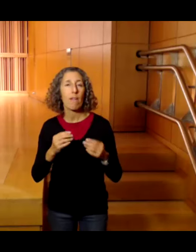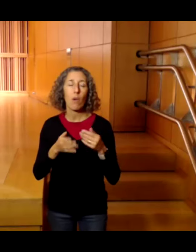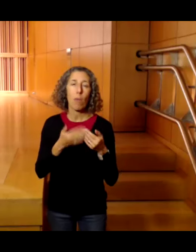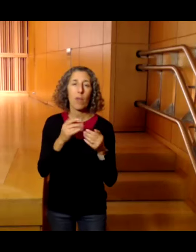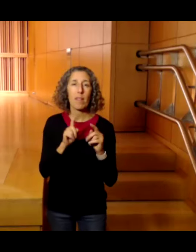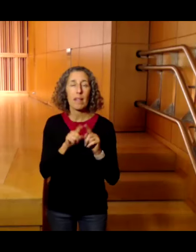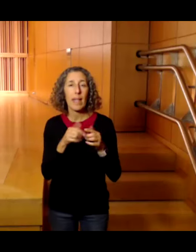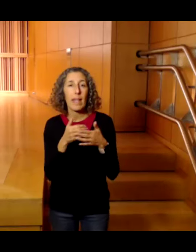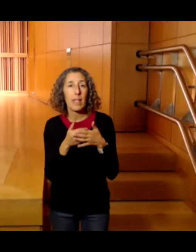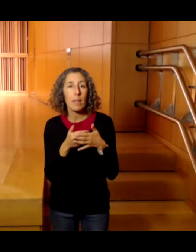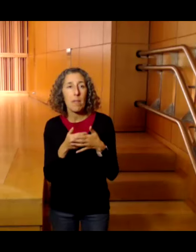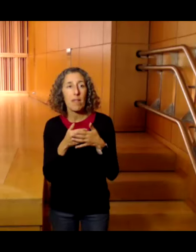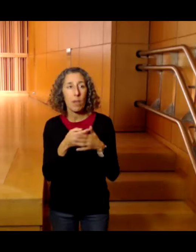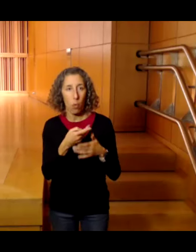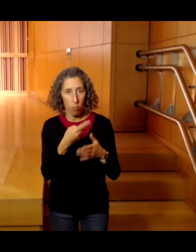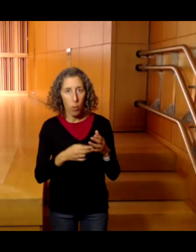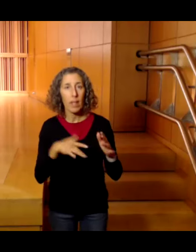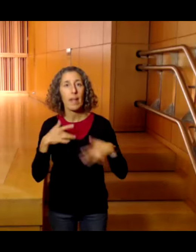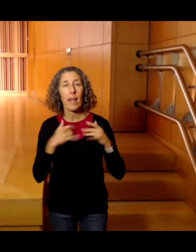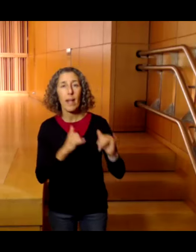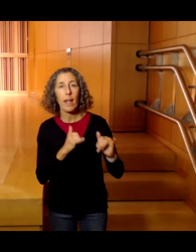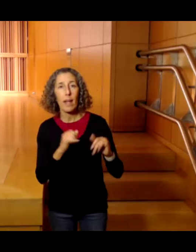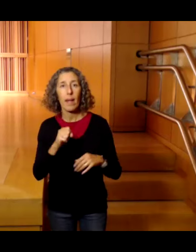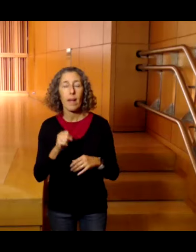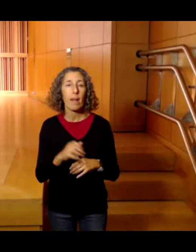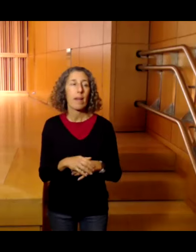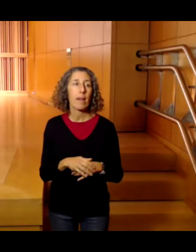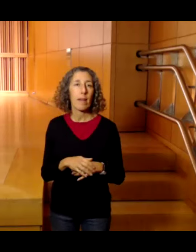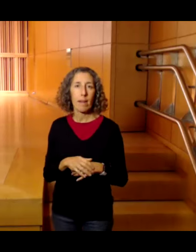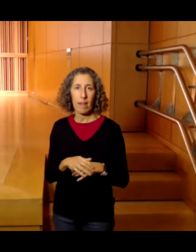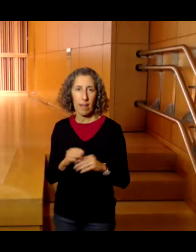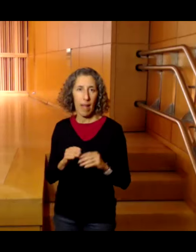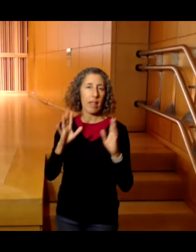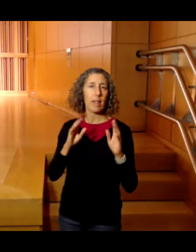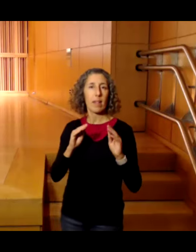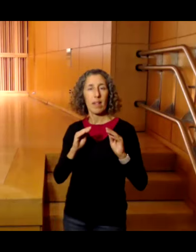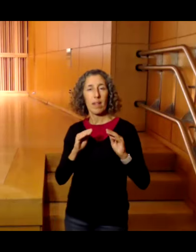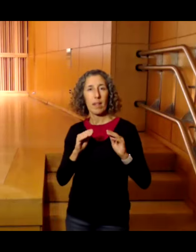They were both excited. The spark between them created by the clumsy pairings.